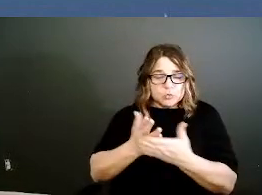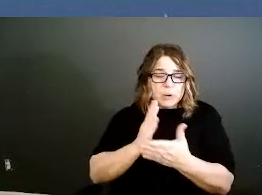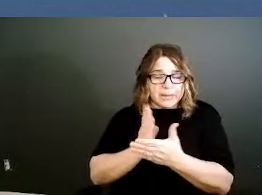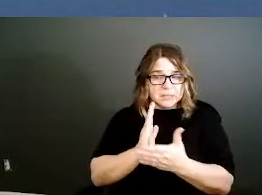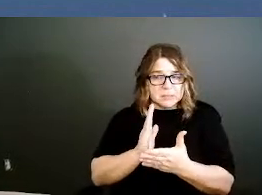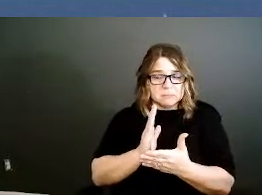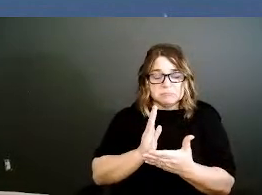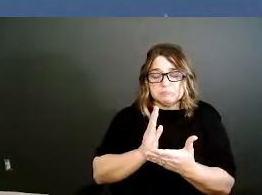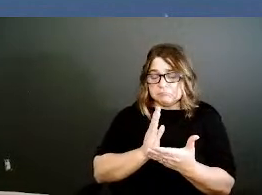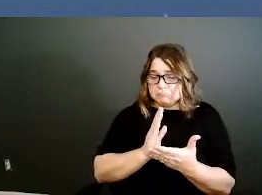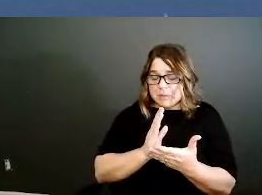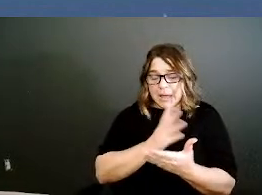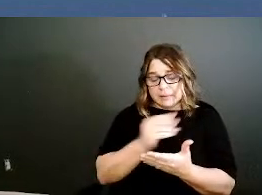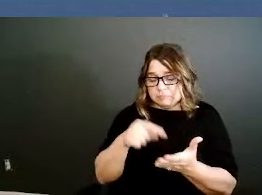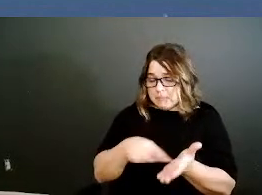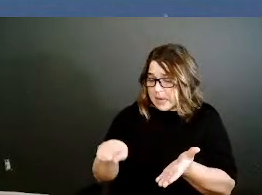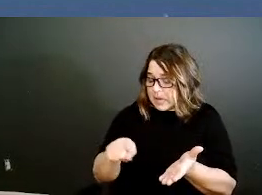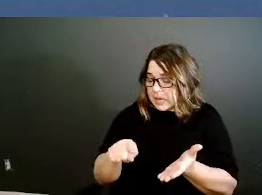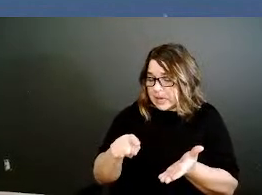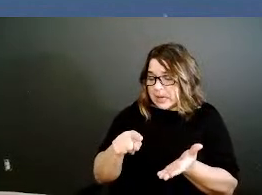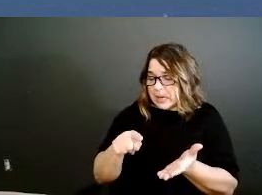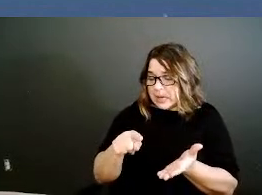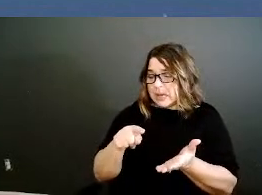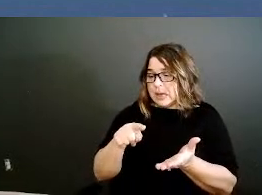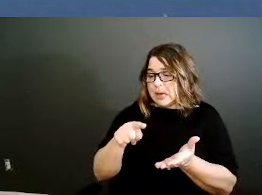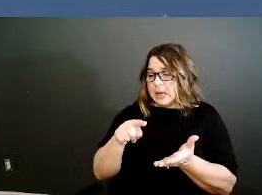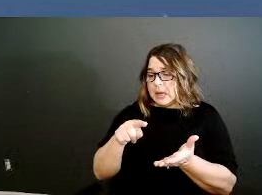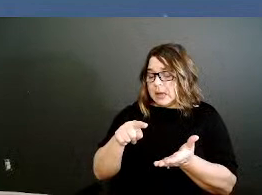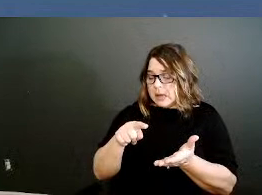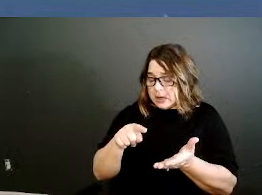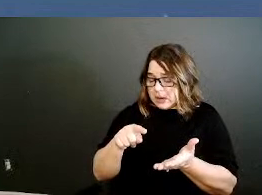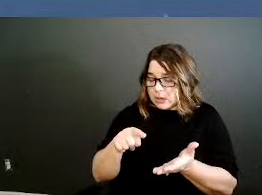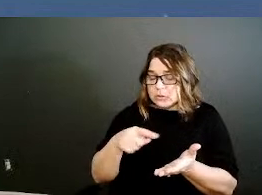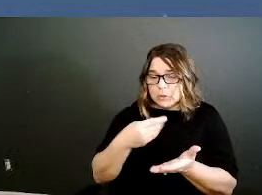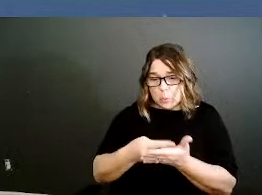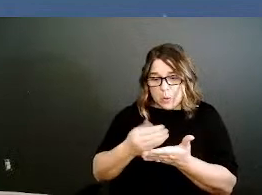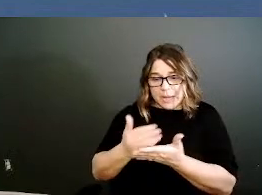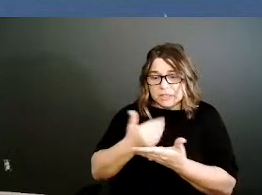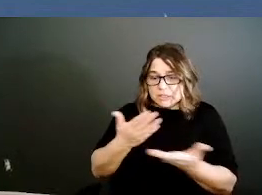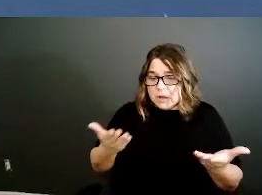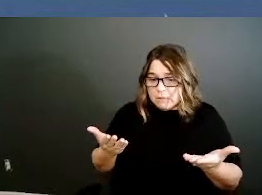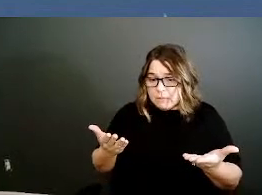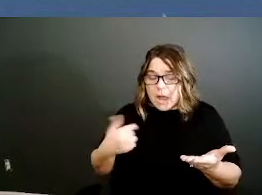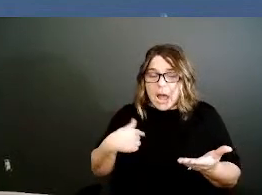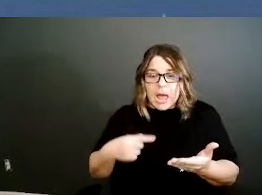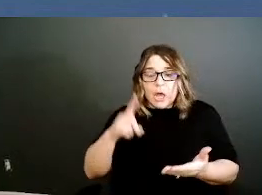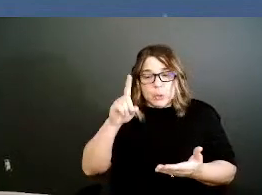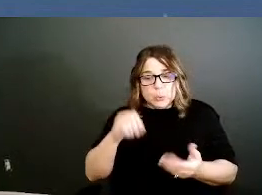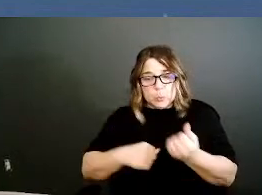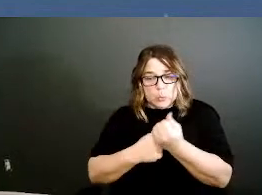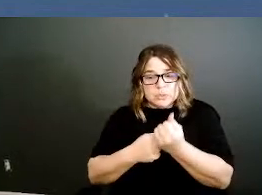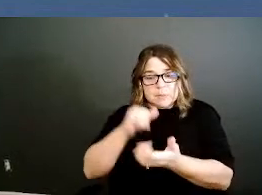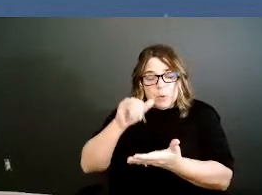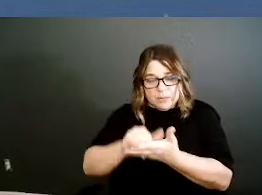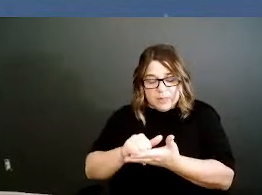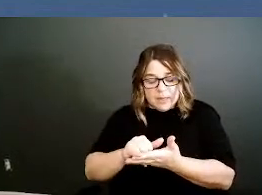I'M ASKING THE COUNCIL TO PLEASE NOT INCREASE THE BUDGET FOR THE INEFFECTIVE AND UNACCOUNTABLE POLICE DEPARTMENT AND INSTEAD INVEST MORE FUNDS IN STRATEGIES THAT ARE